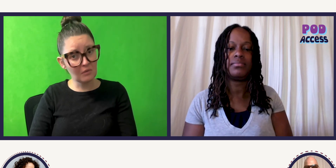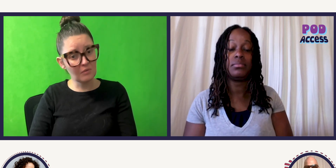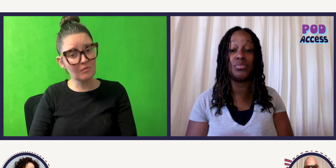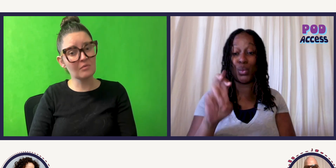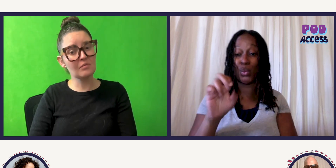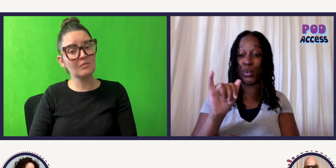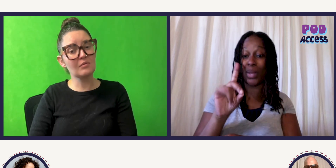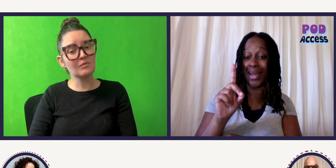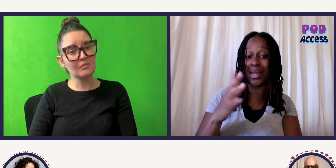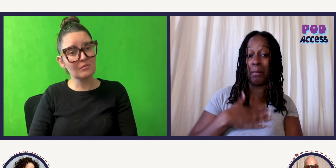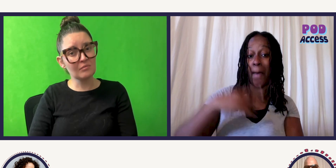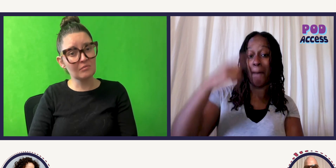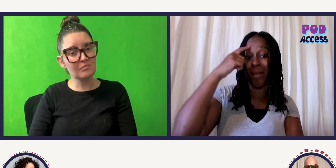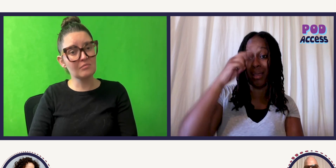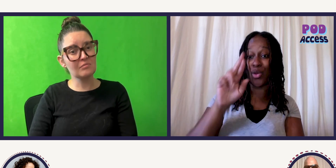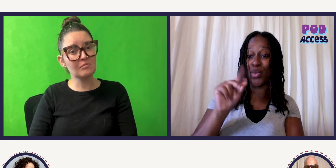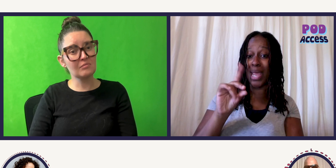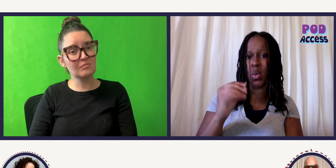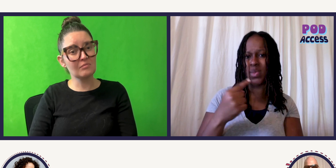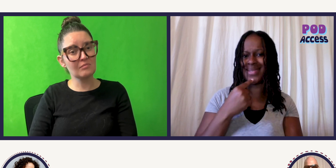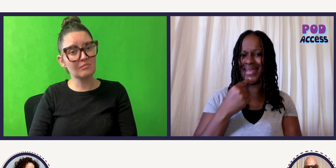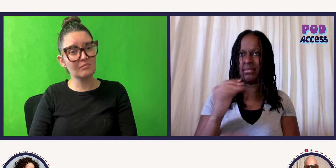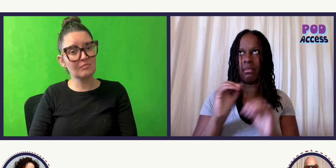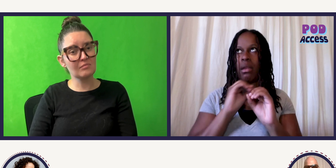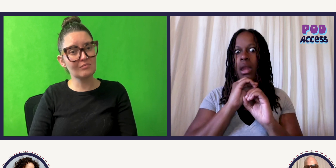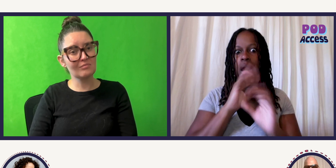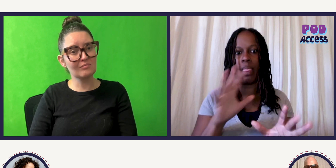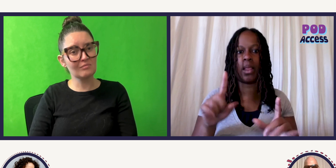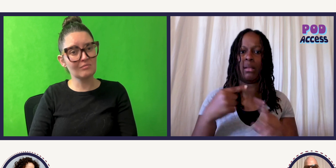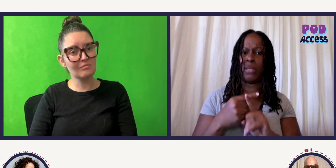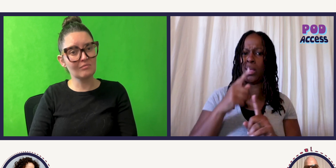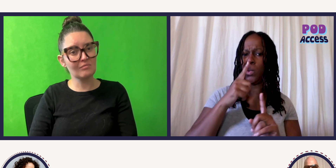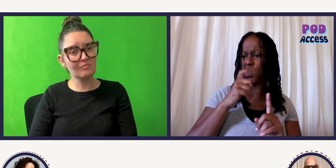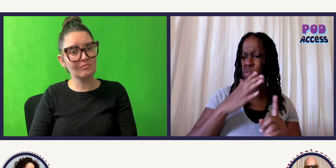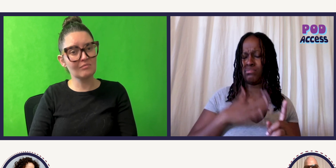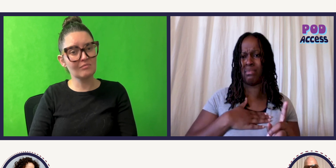Reid My Mind Radio says nothing about who my target audience is or the type of content you can expect.